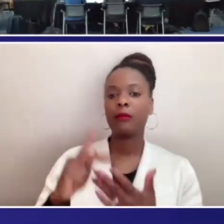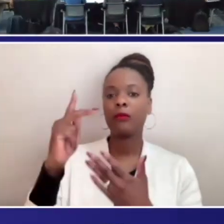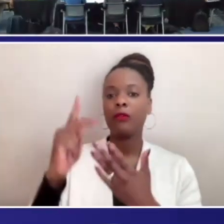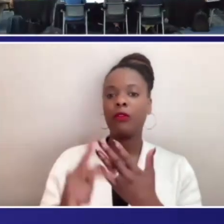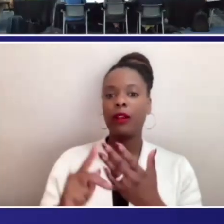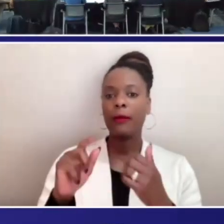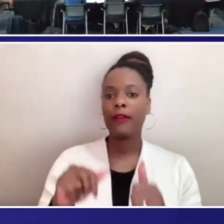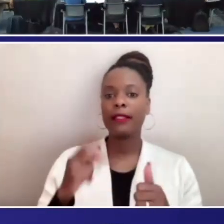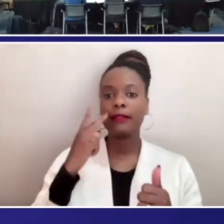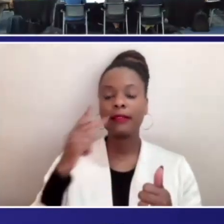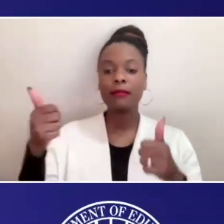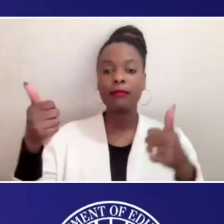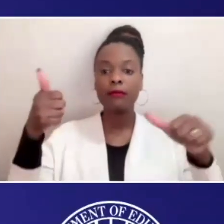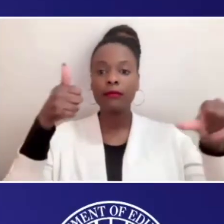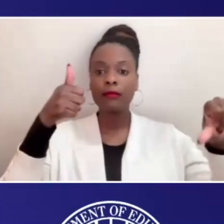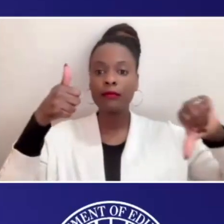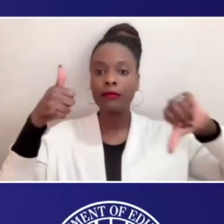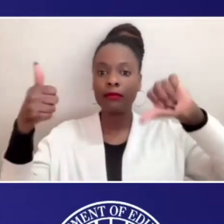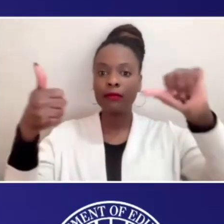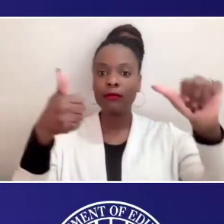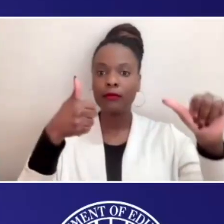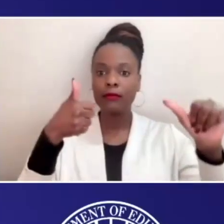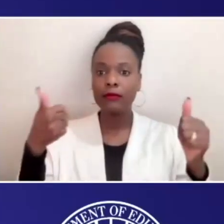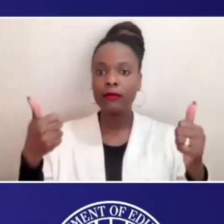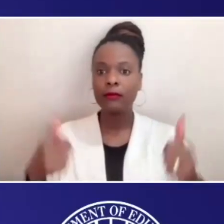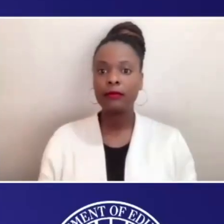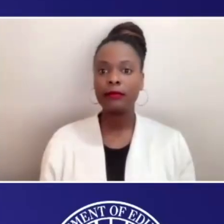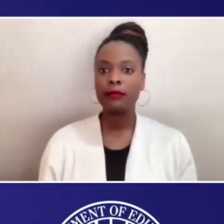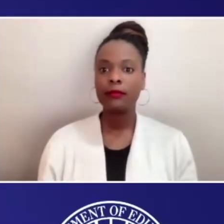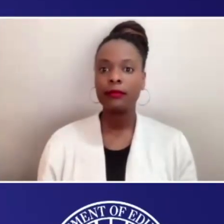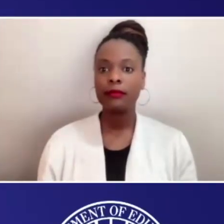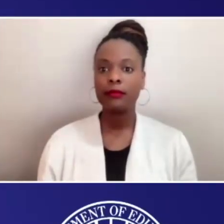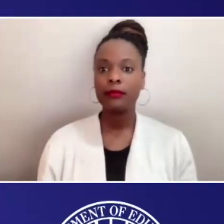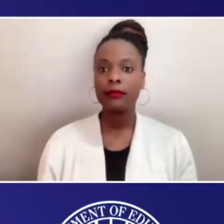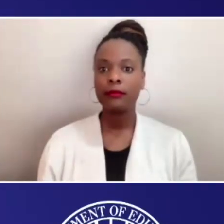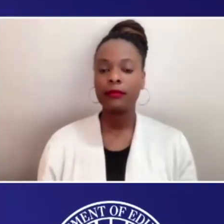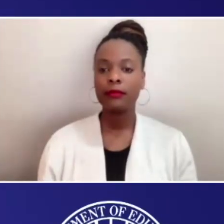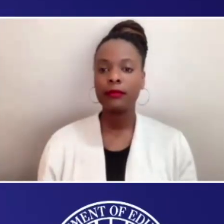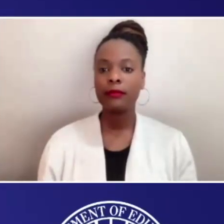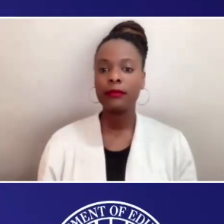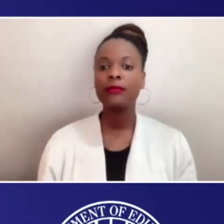please. And I see all thumbs up.